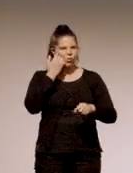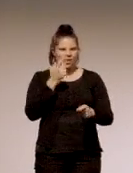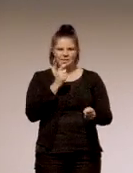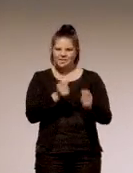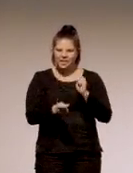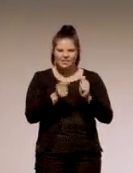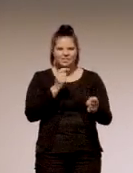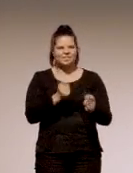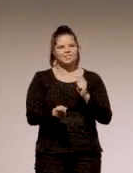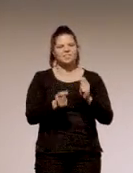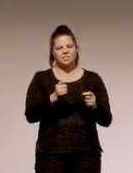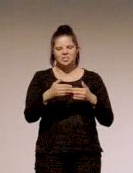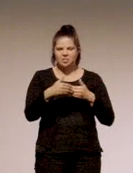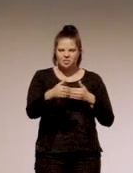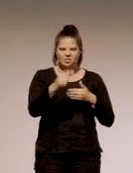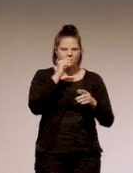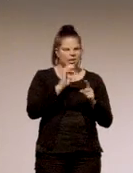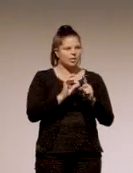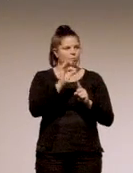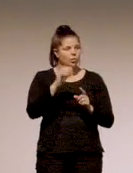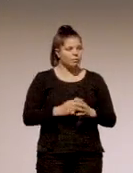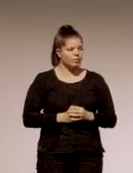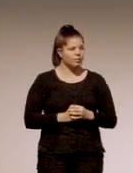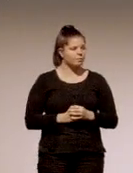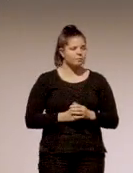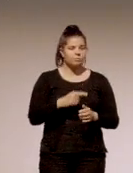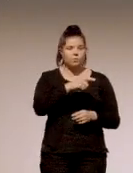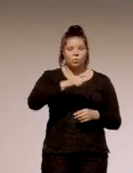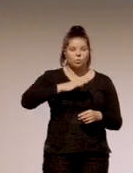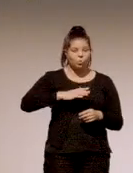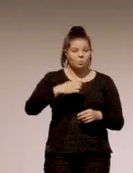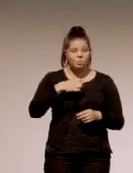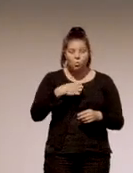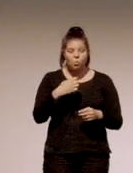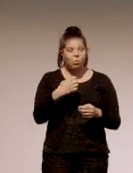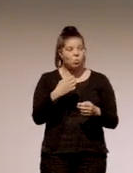But equally so, if you'd like to find out more information or see how you can take some of the things we've created and use in your own